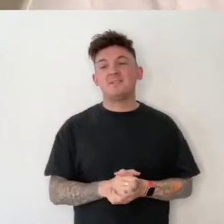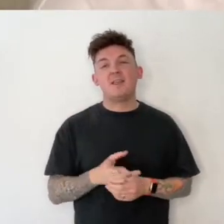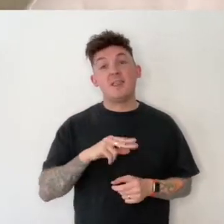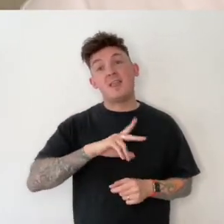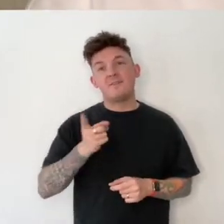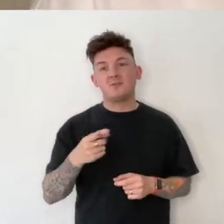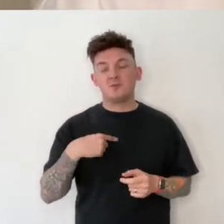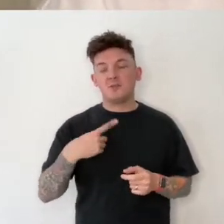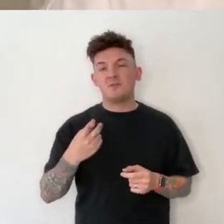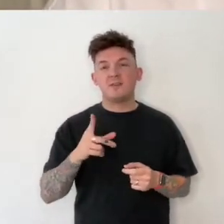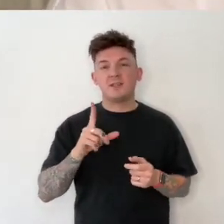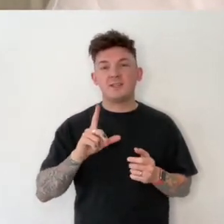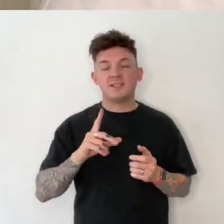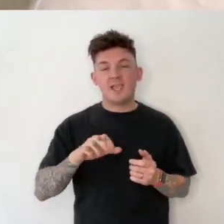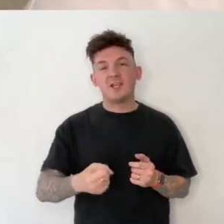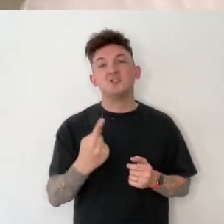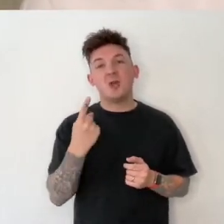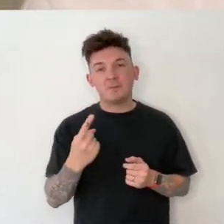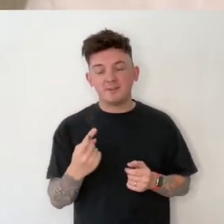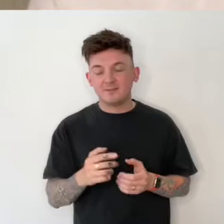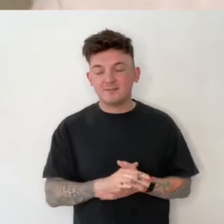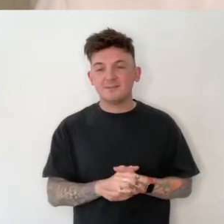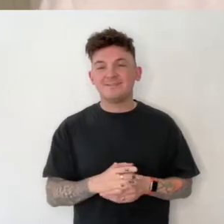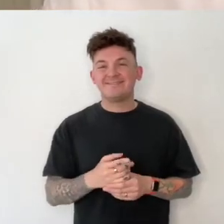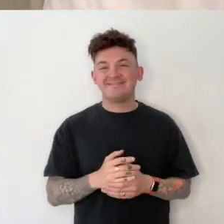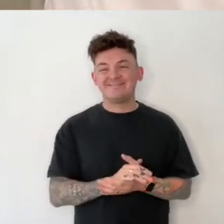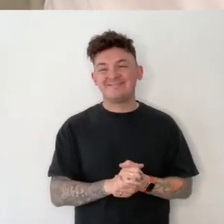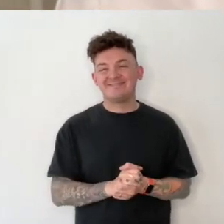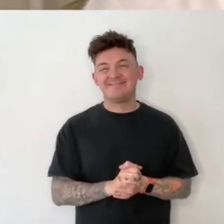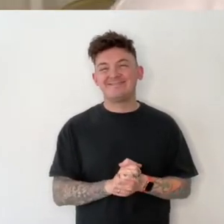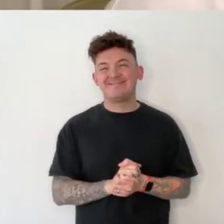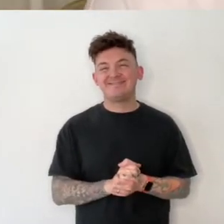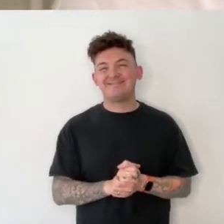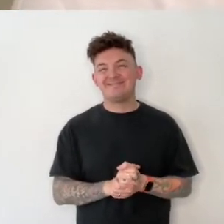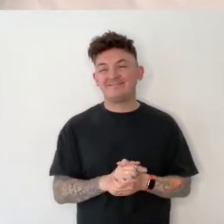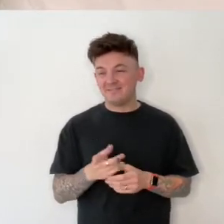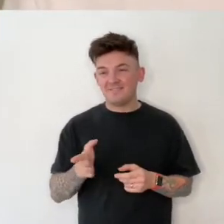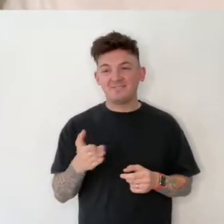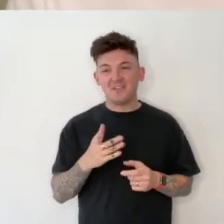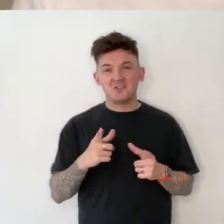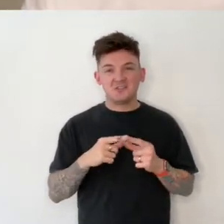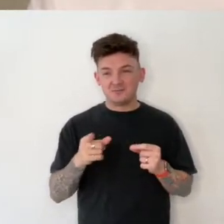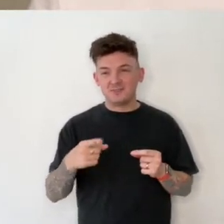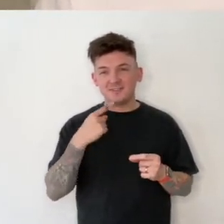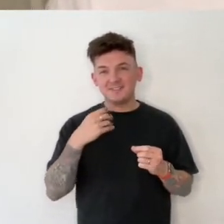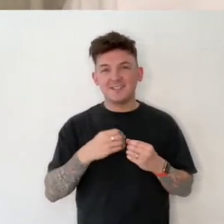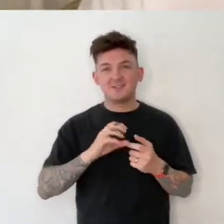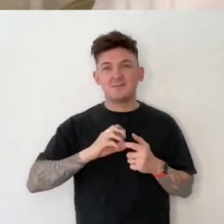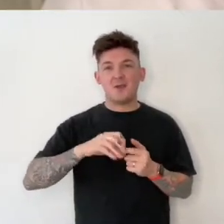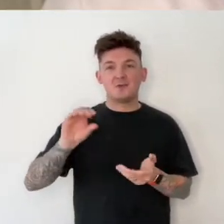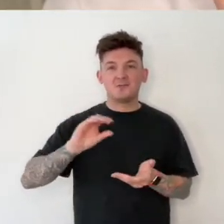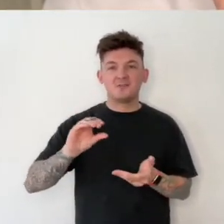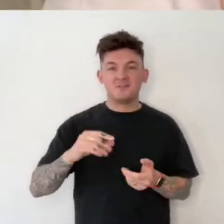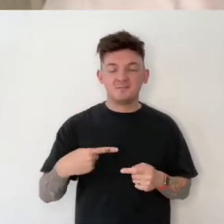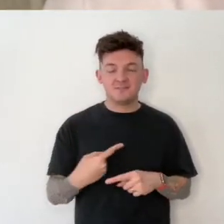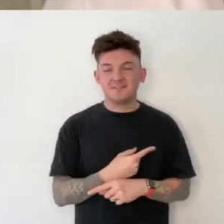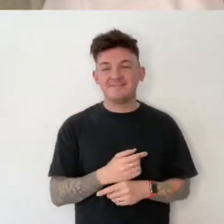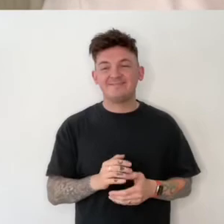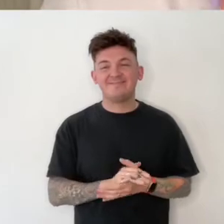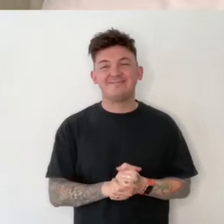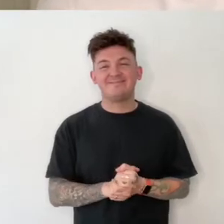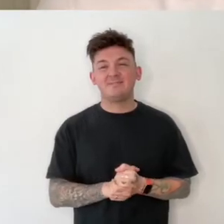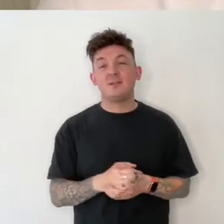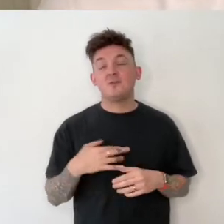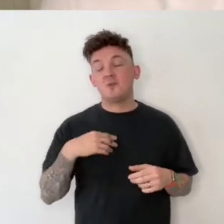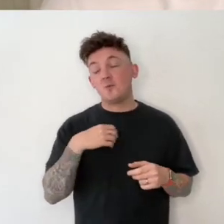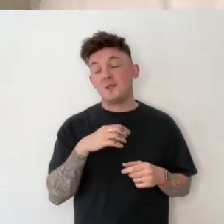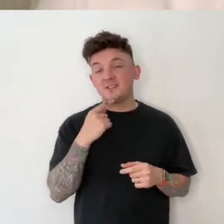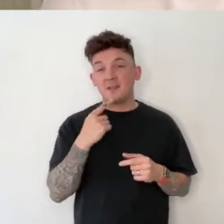to ketchup. to ketchup? yeah have some fish and chips and ketchup! i want to say a huge